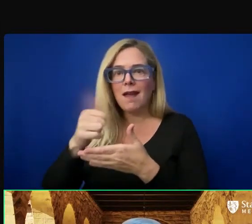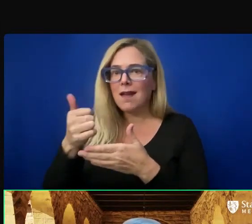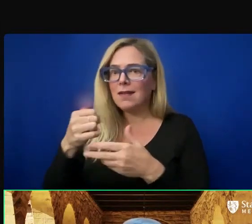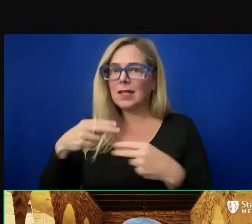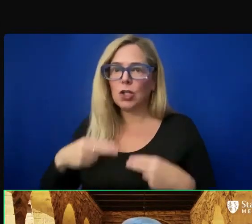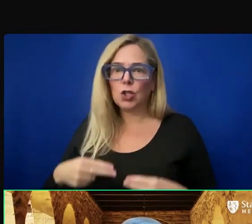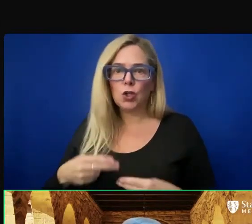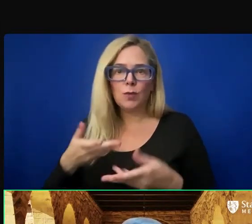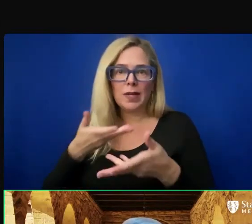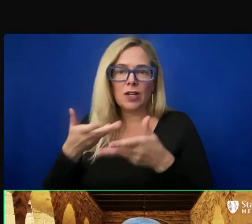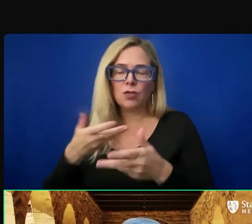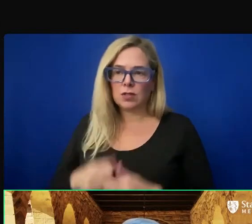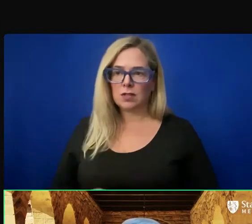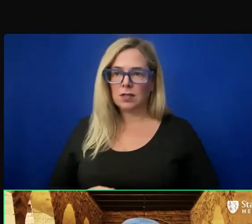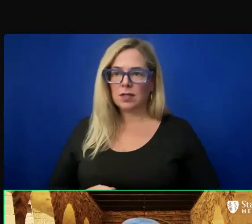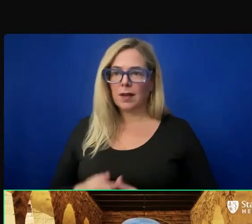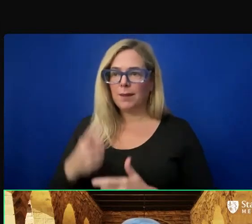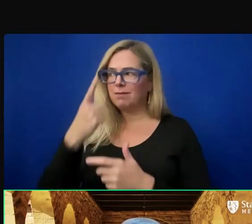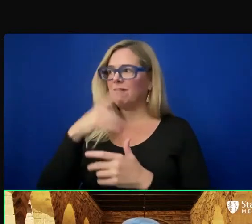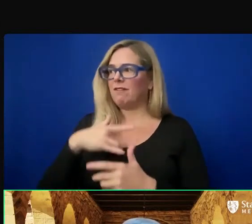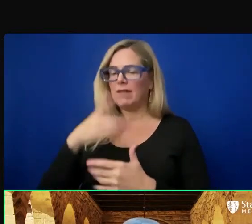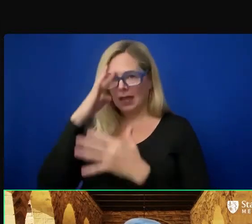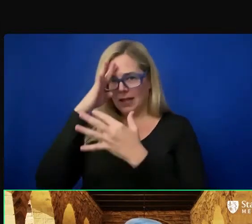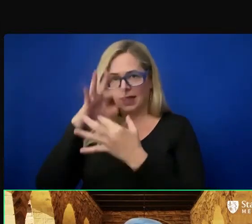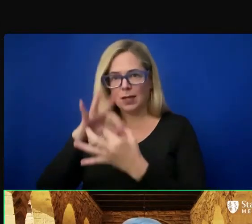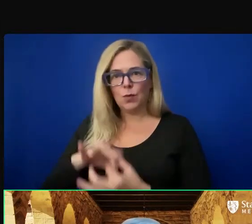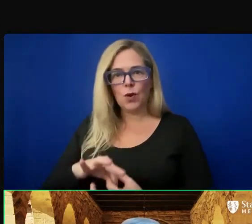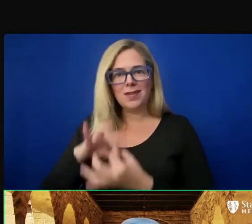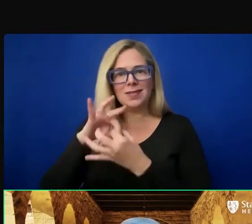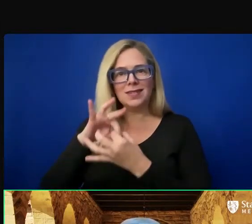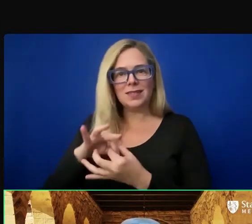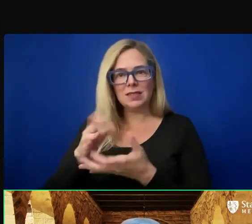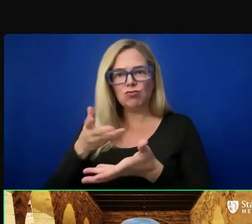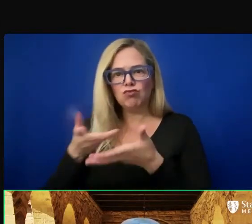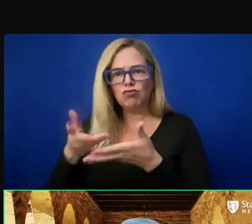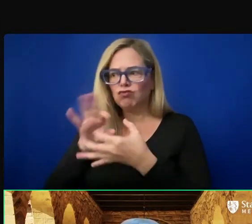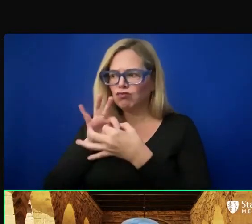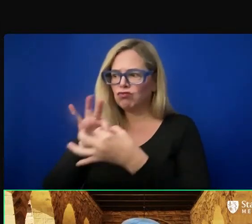is integral to the art and science of medicine and definitely predicates the